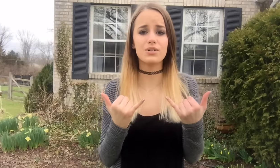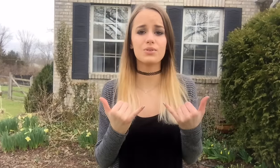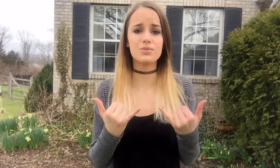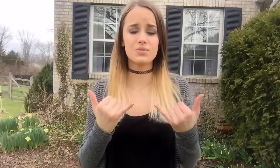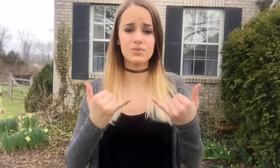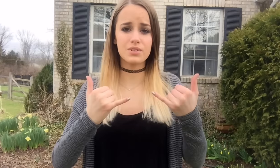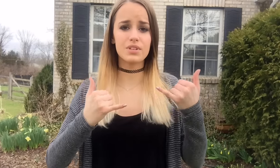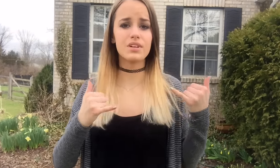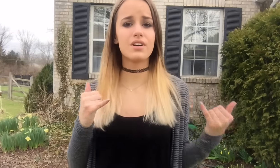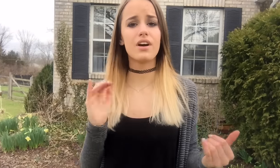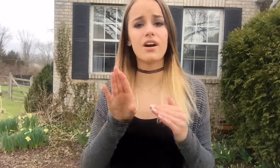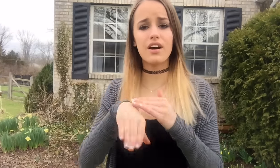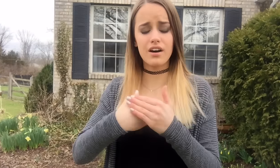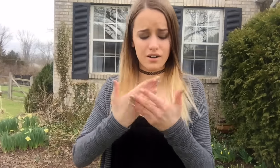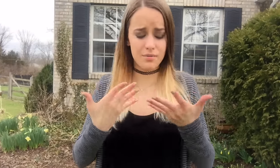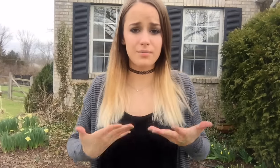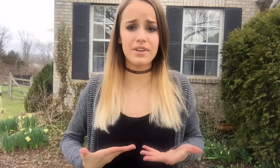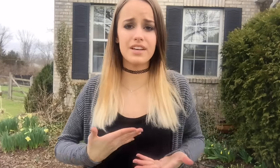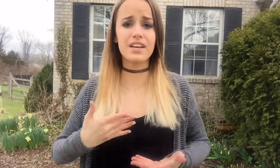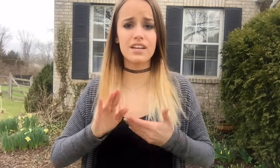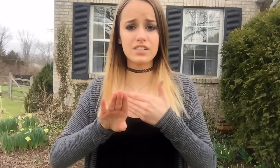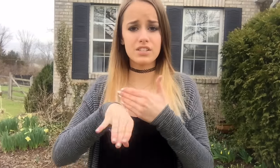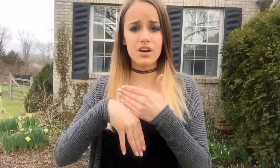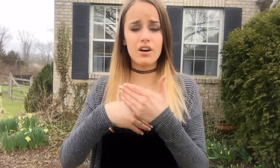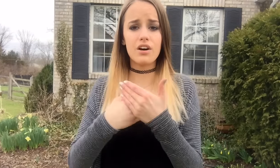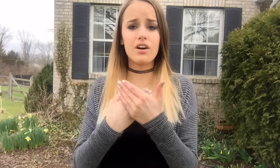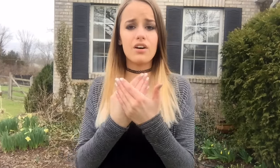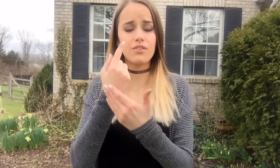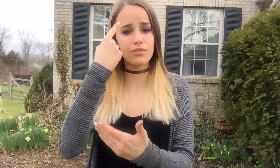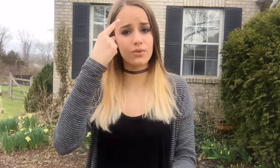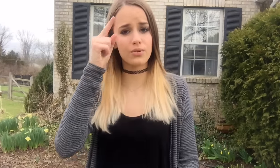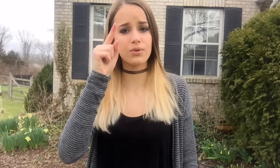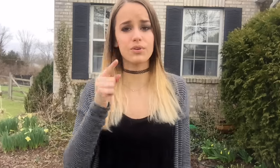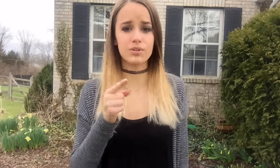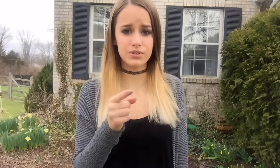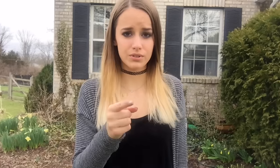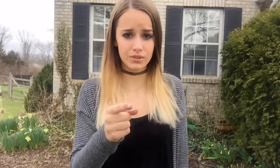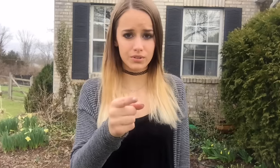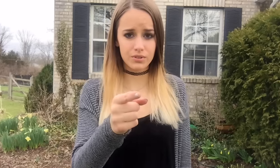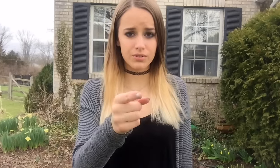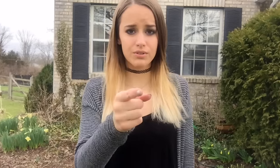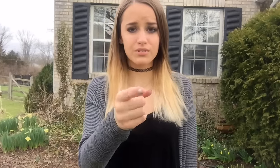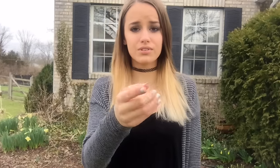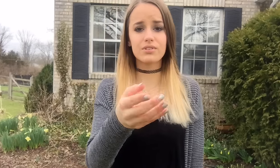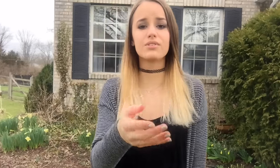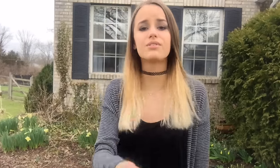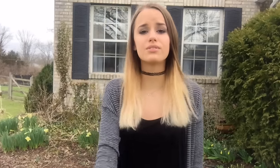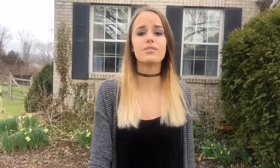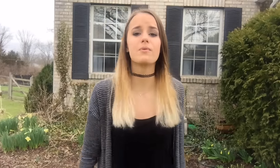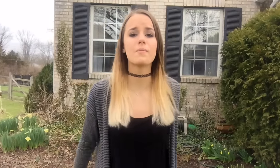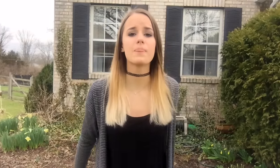All I am is all for you